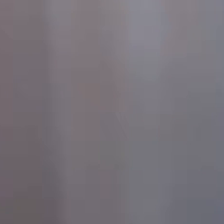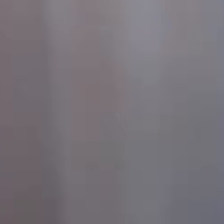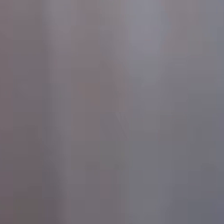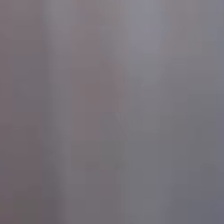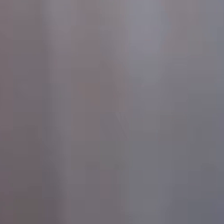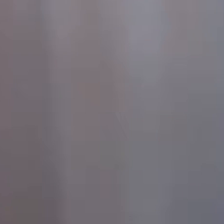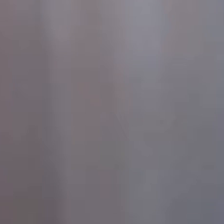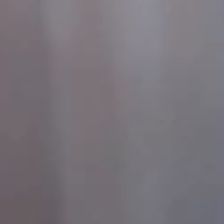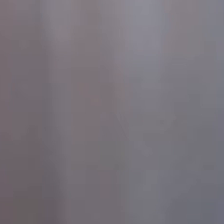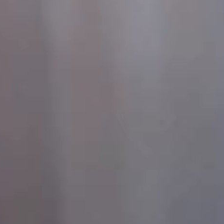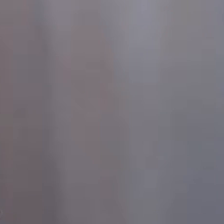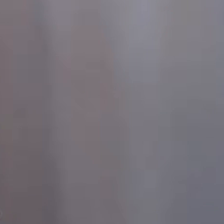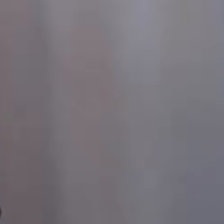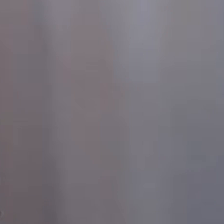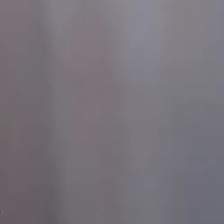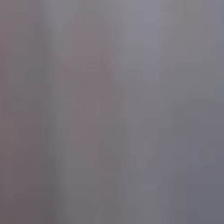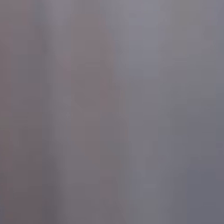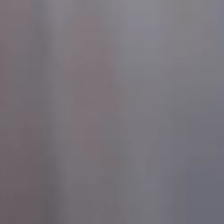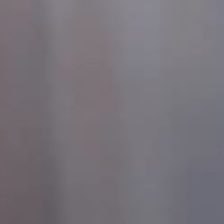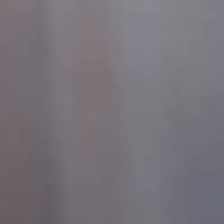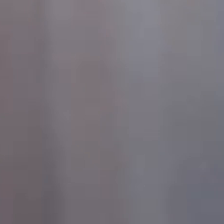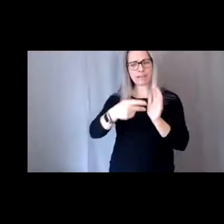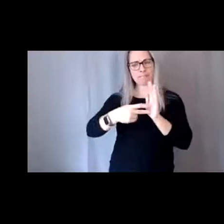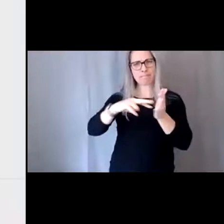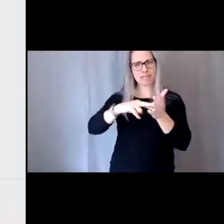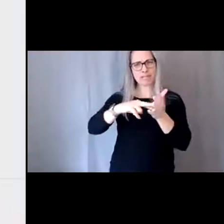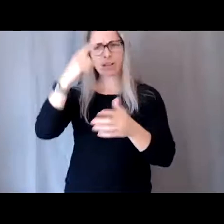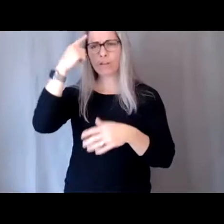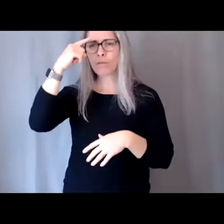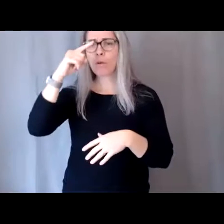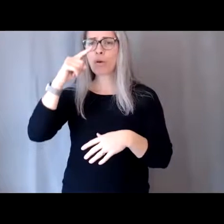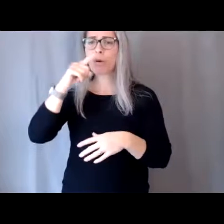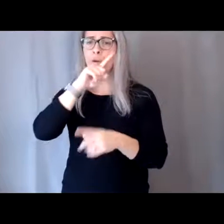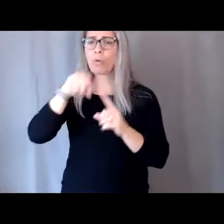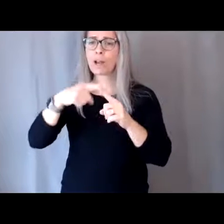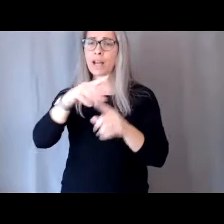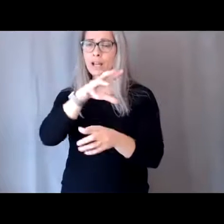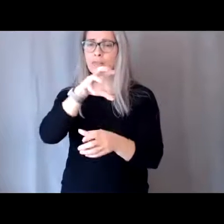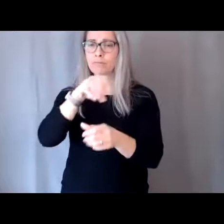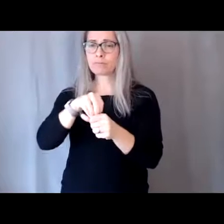thanks Pam just getting my slides up here